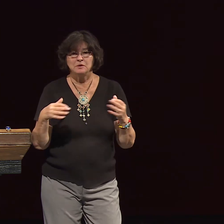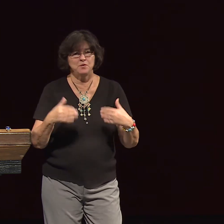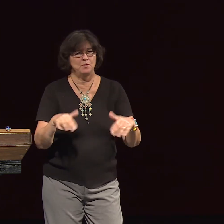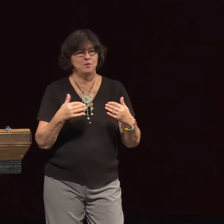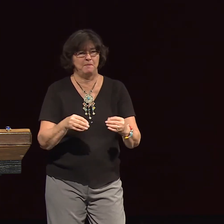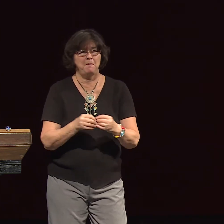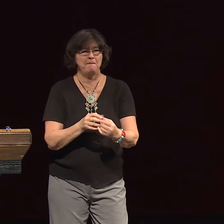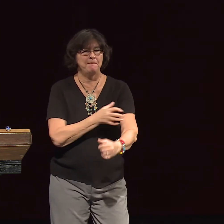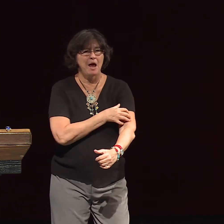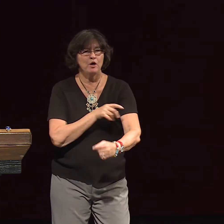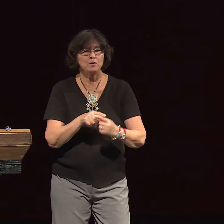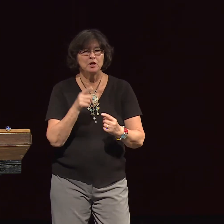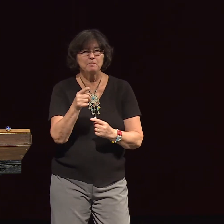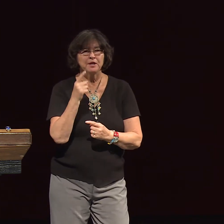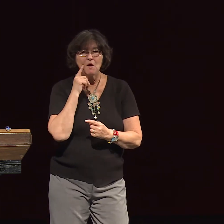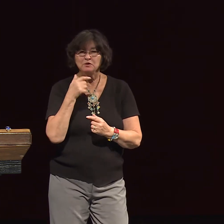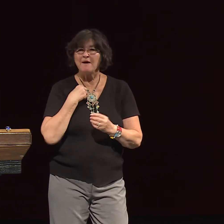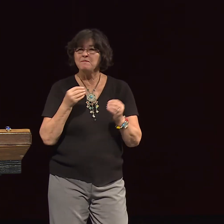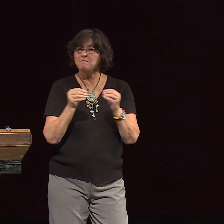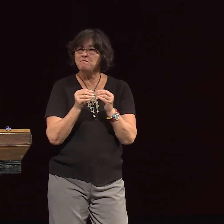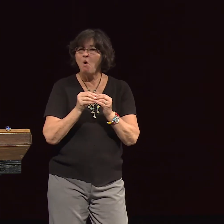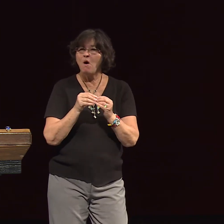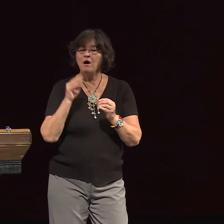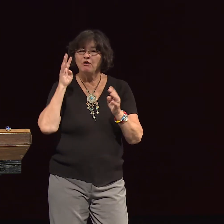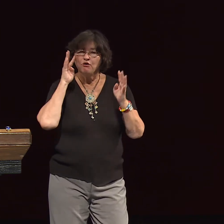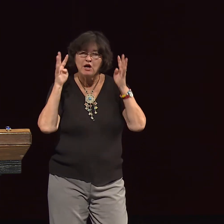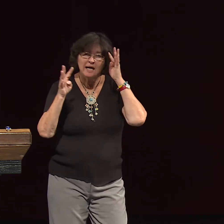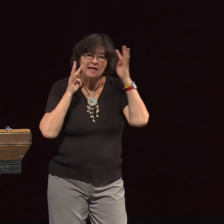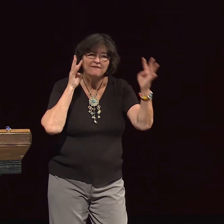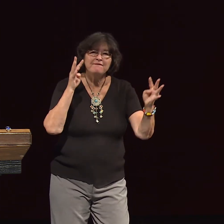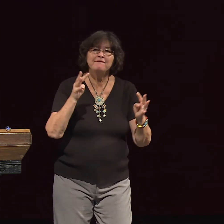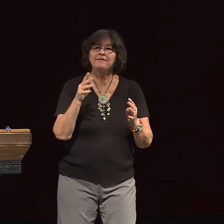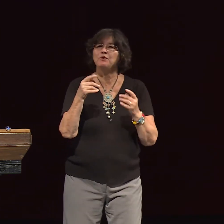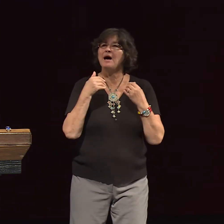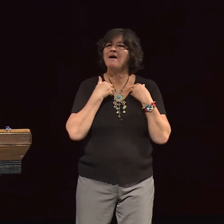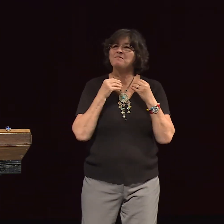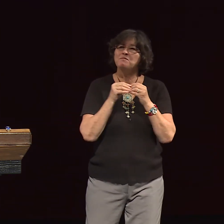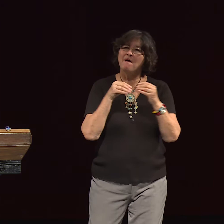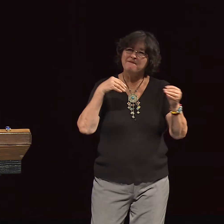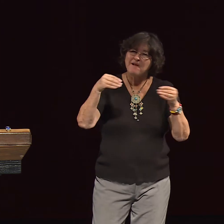Research shows that individuals who have proficiency